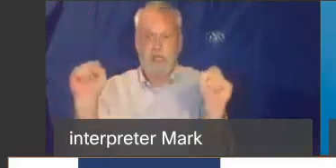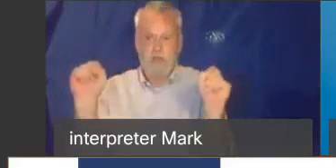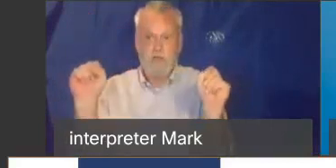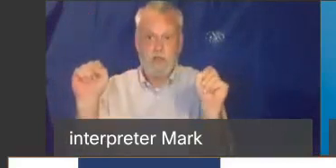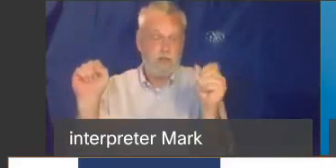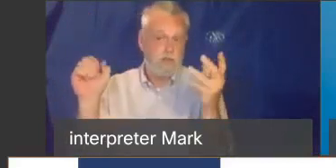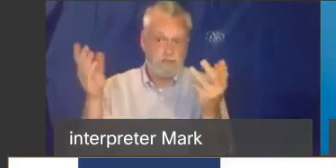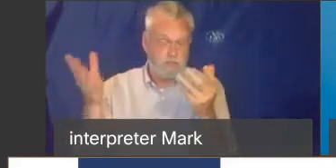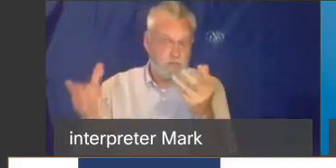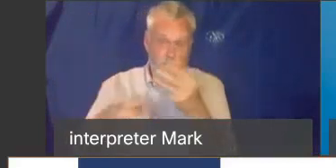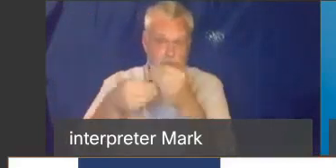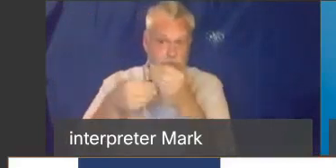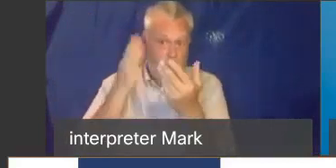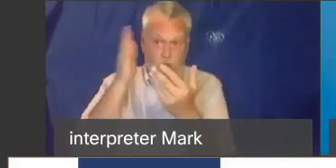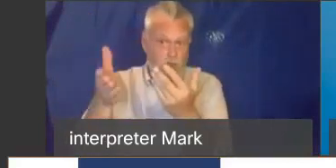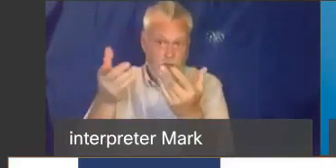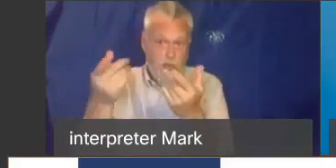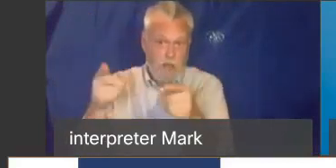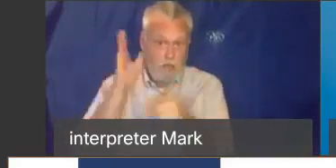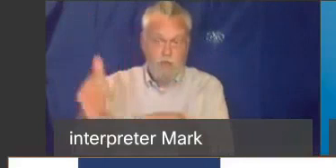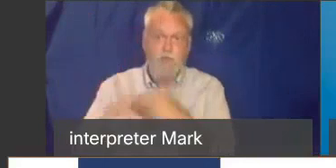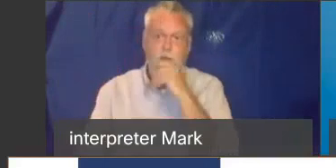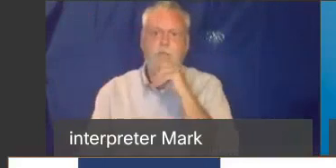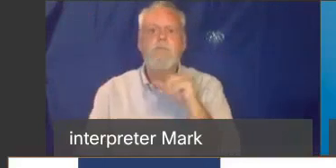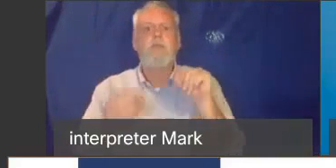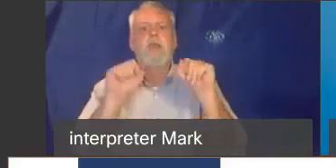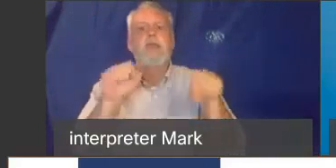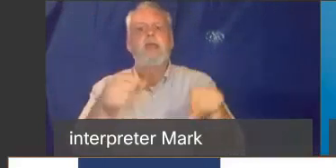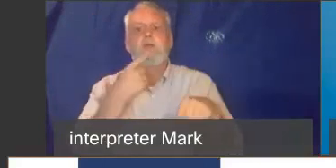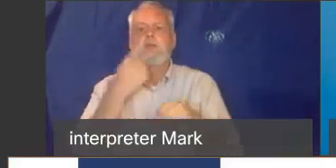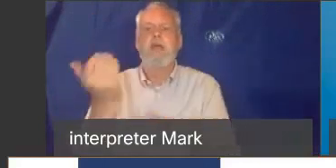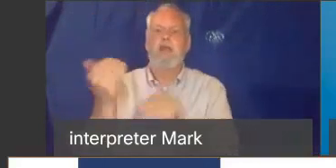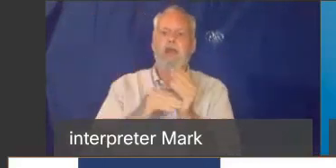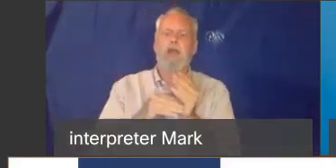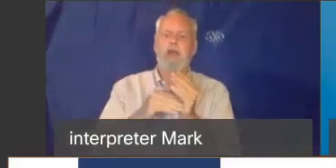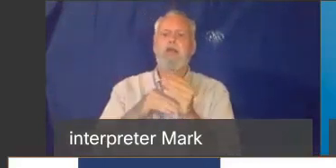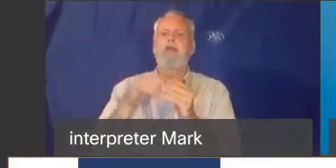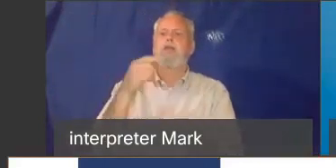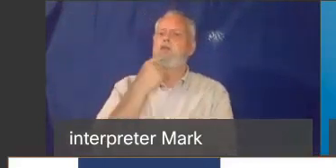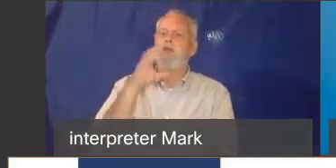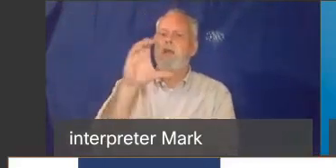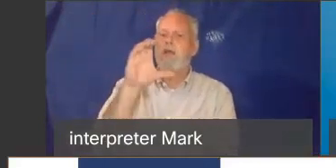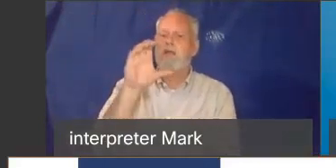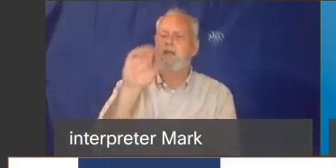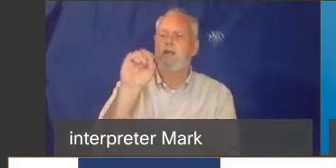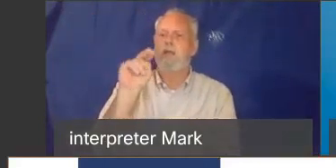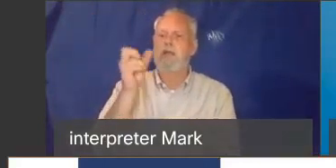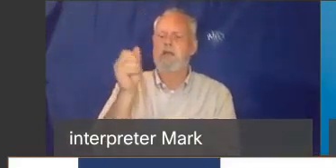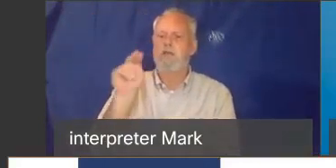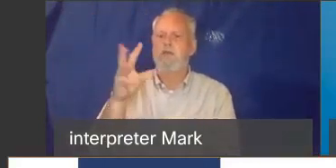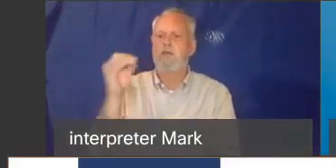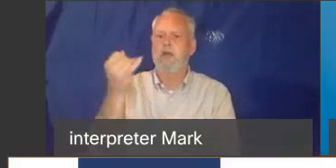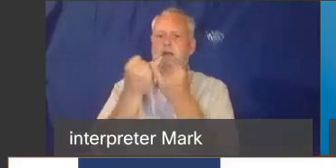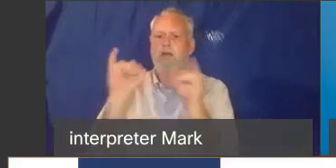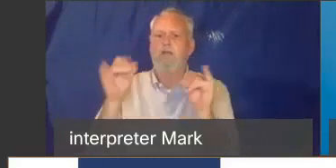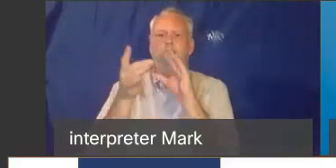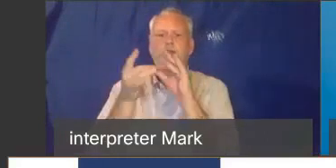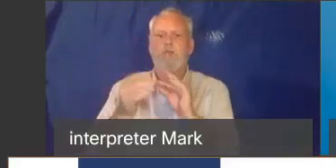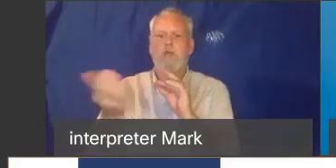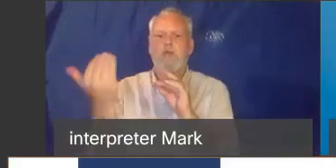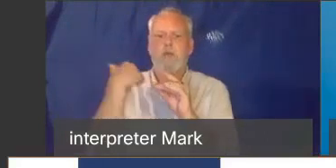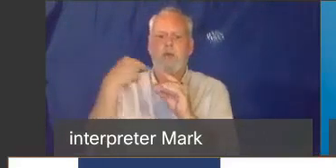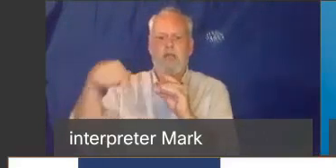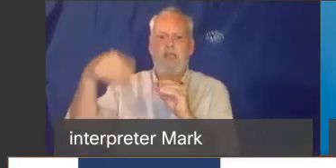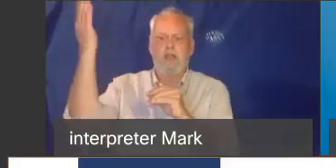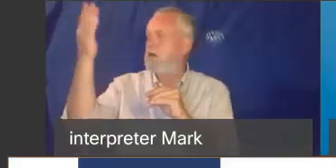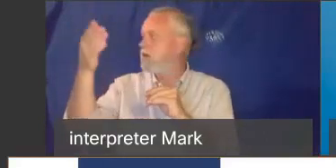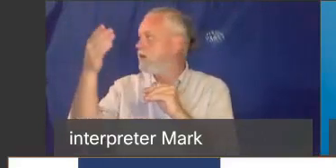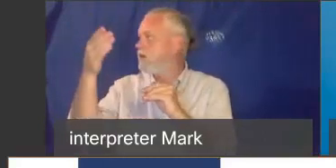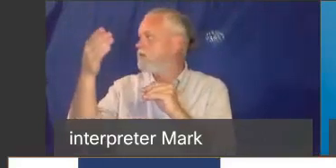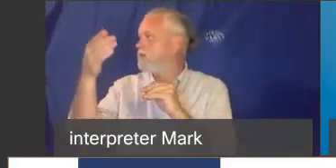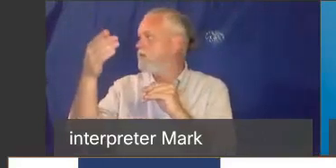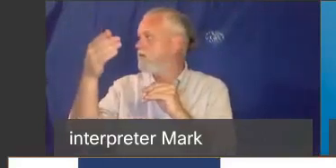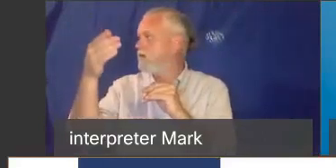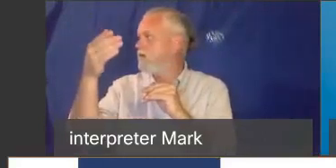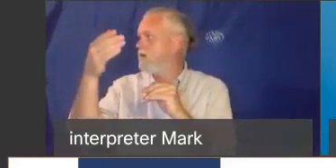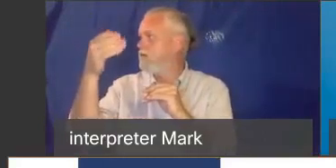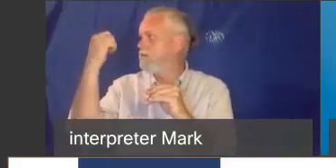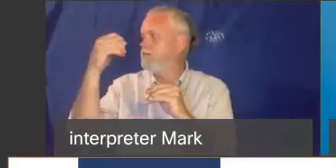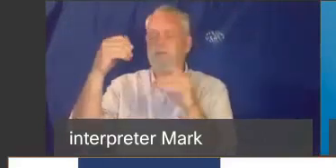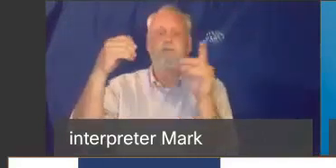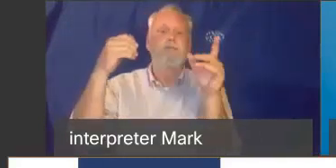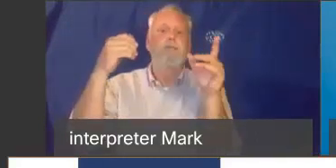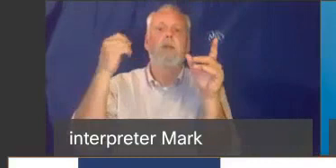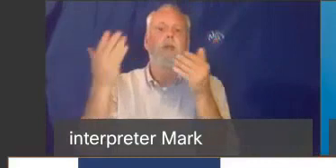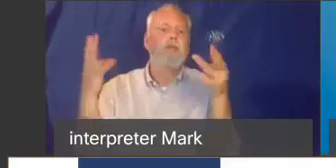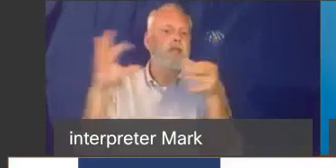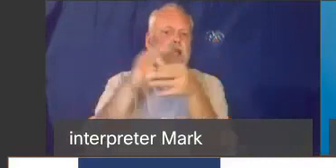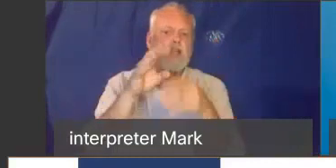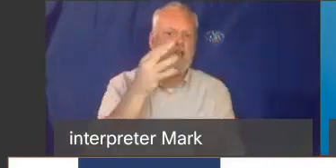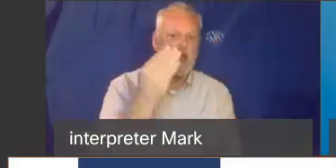Can you say that 1 more time to constitute? Did you say constitution and constitution independence? It was mentioned earlier in the presentation as potential safety measures that might be connecting, like the 4th street and the 15th street.